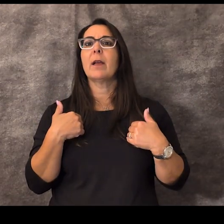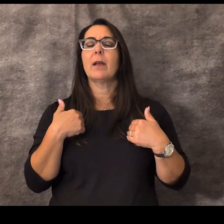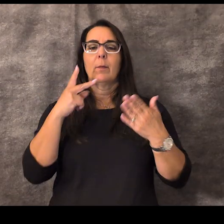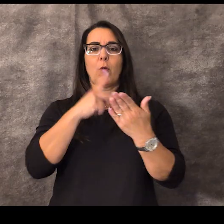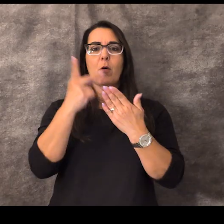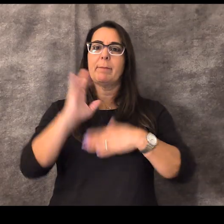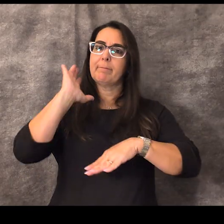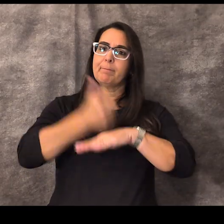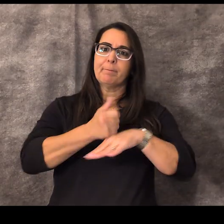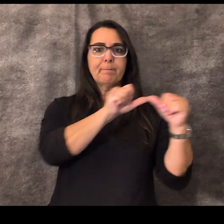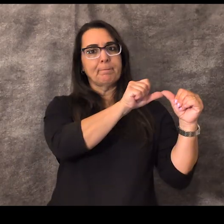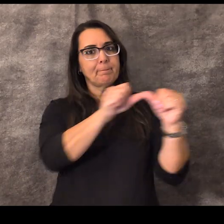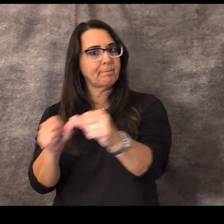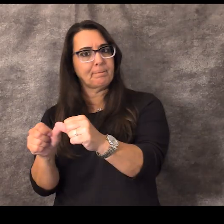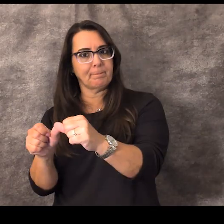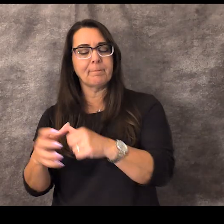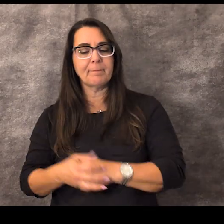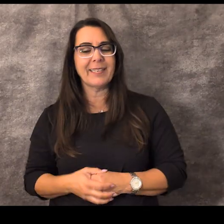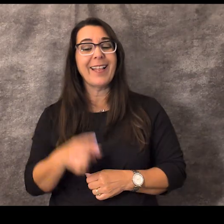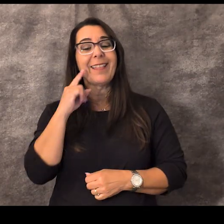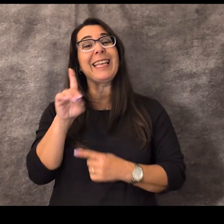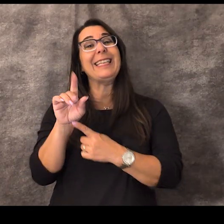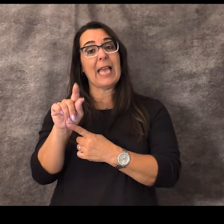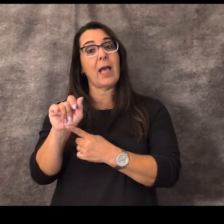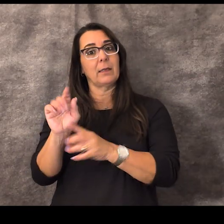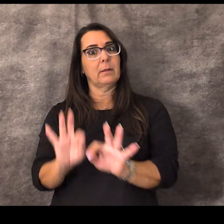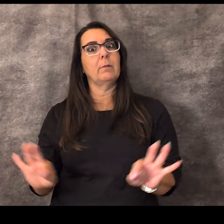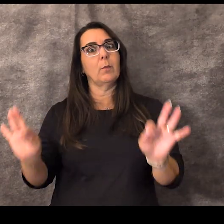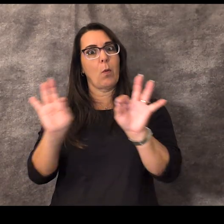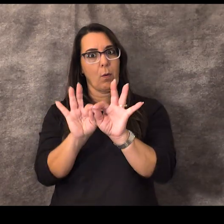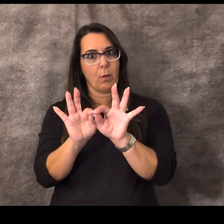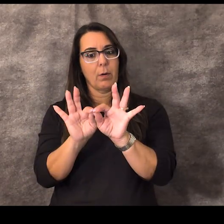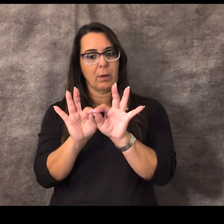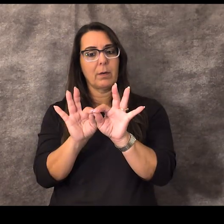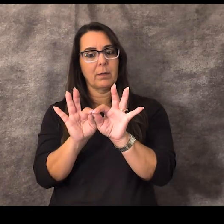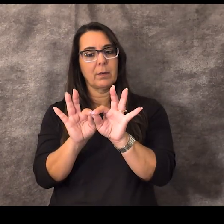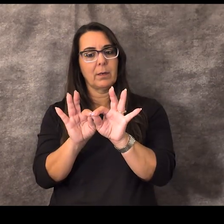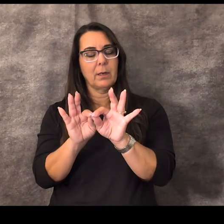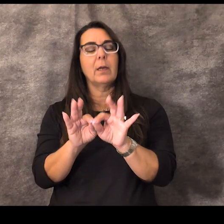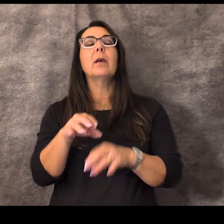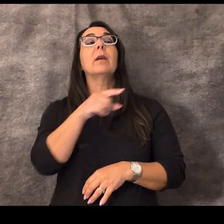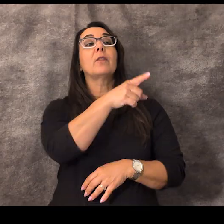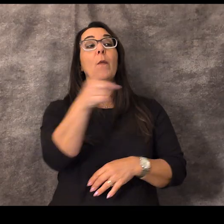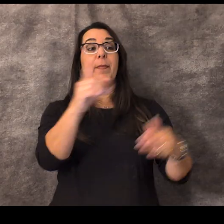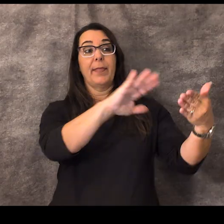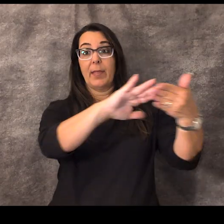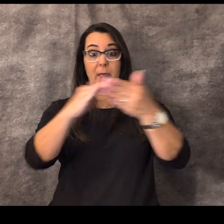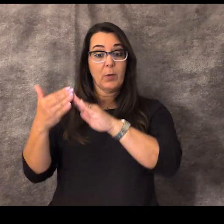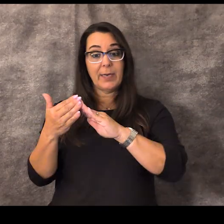And I think the data is one of those pieces where, they count the community, you know, even ten years from now